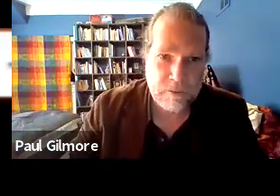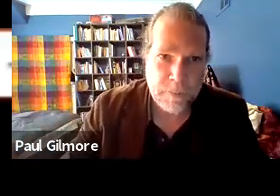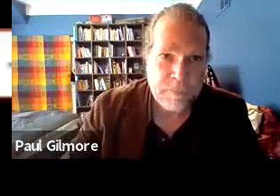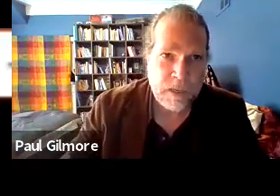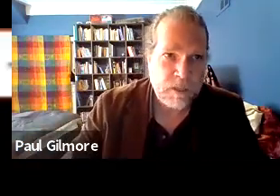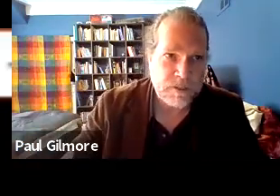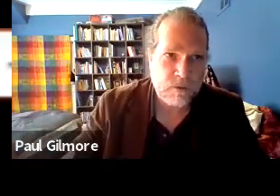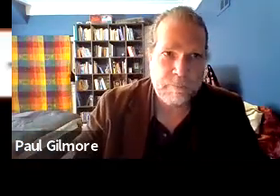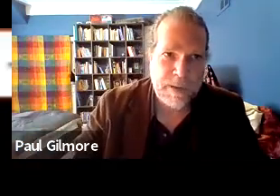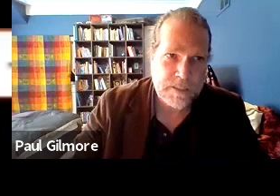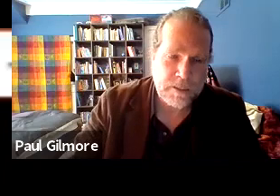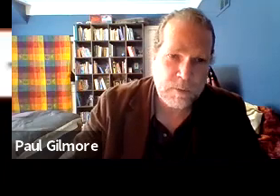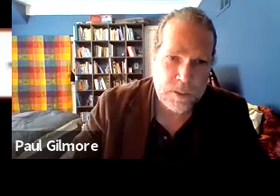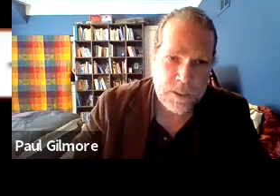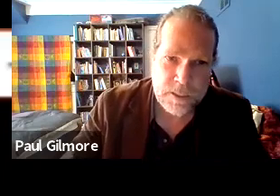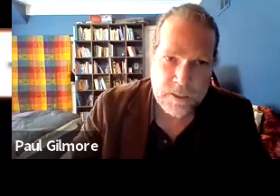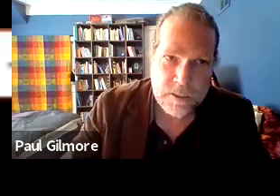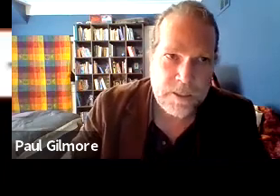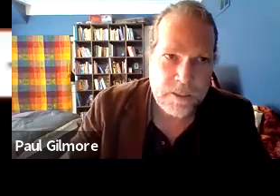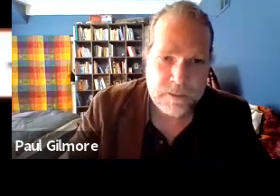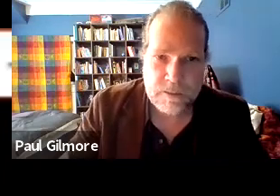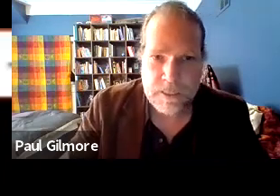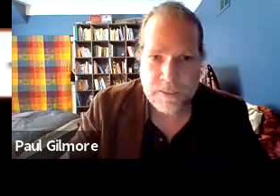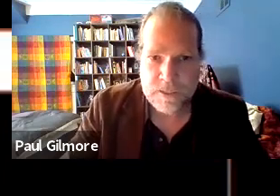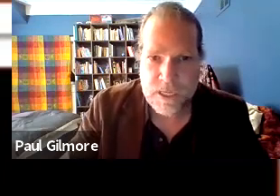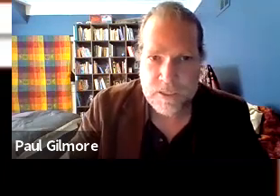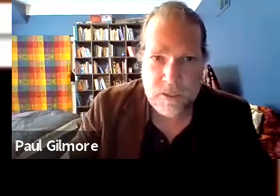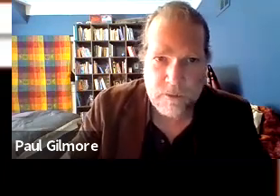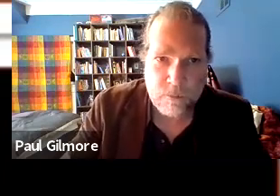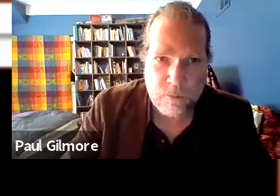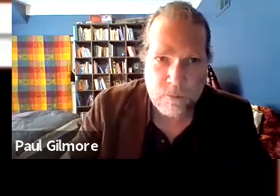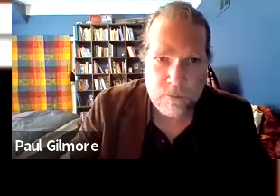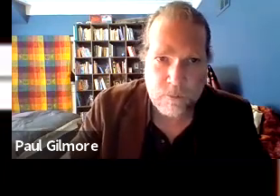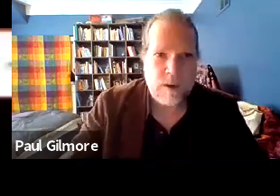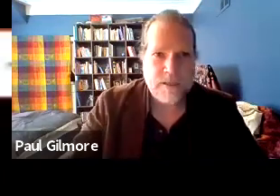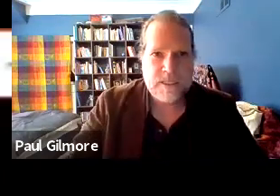Hitler, but also a best selling book here in the United States. Another one, the rising